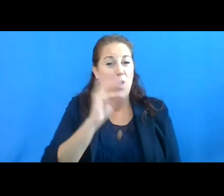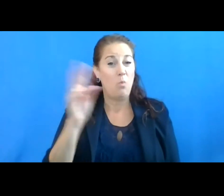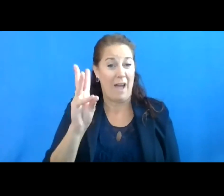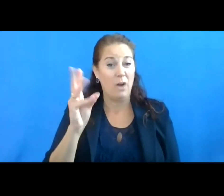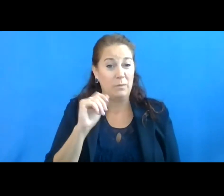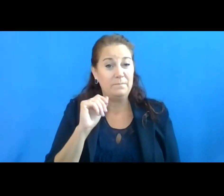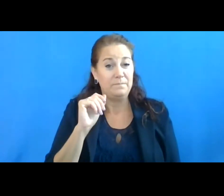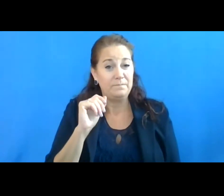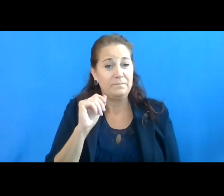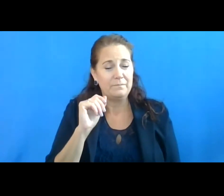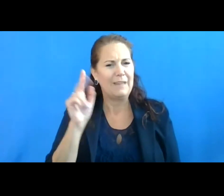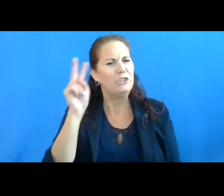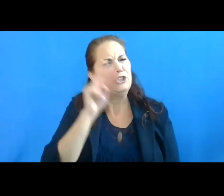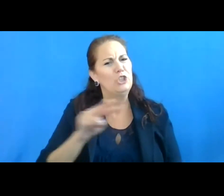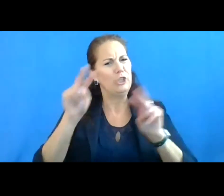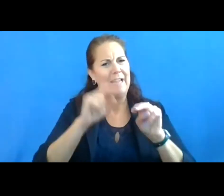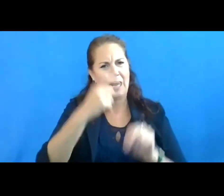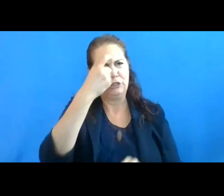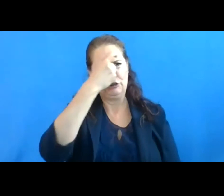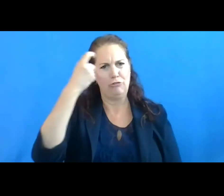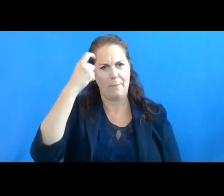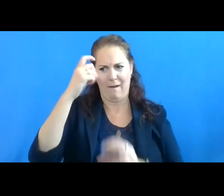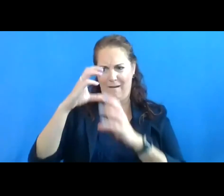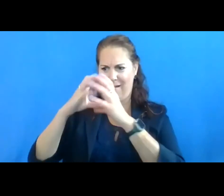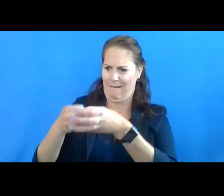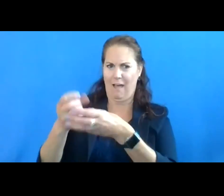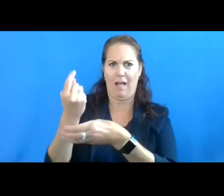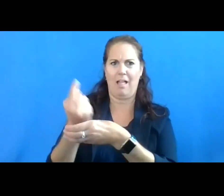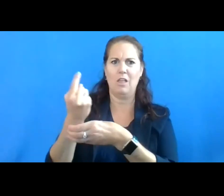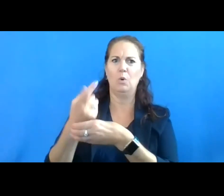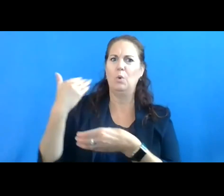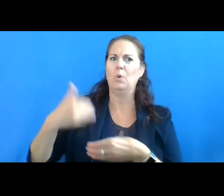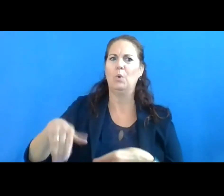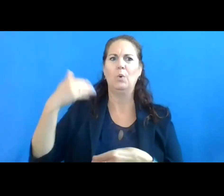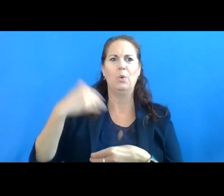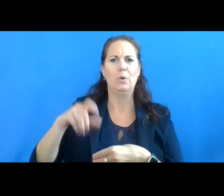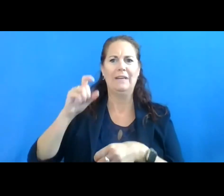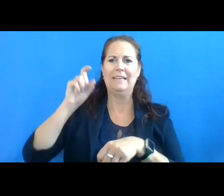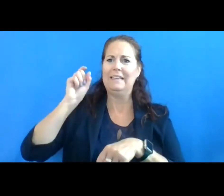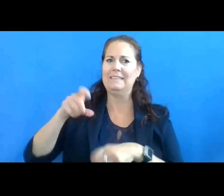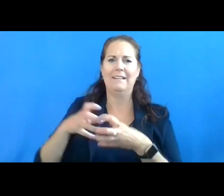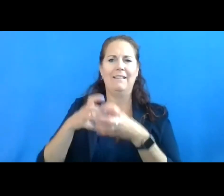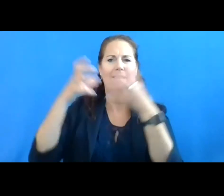Just looking at trauma alone needs a lot of time.